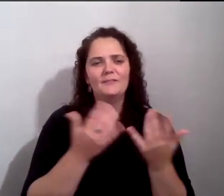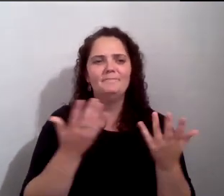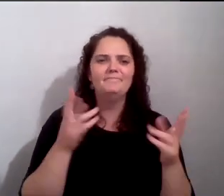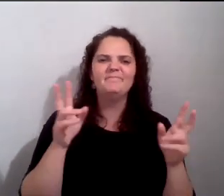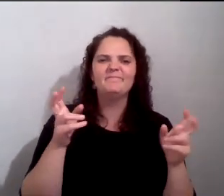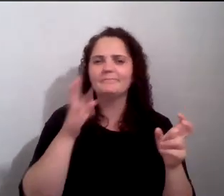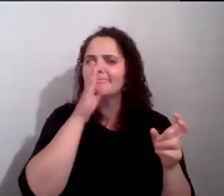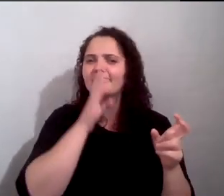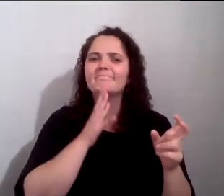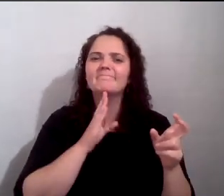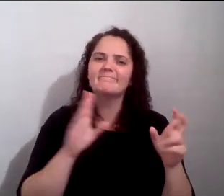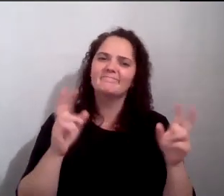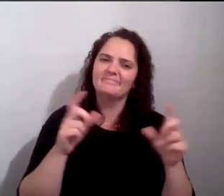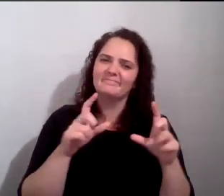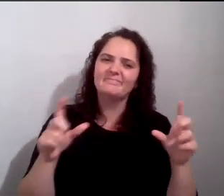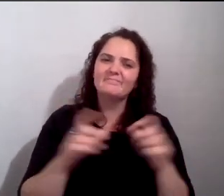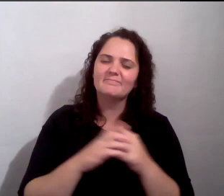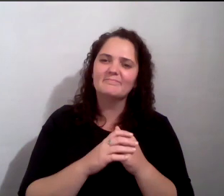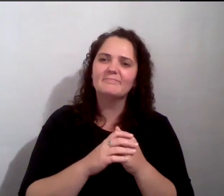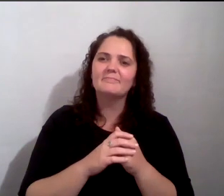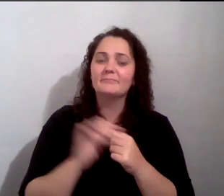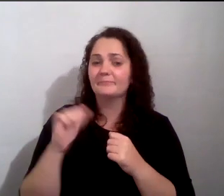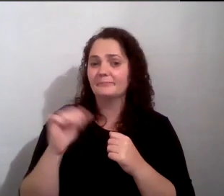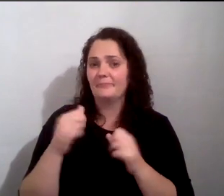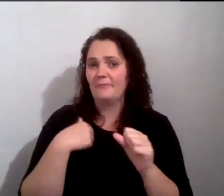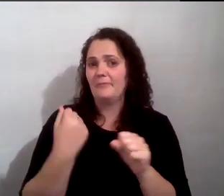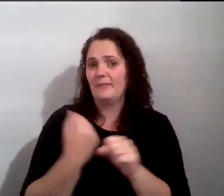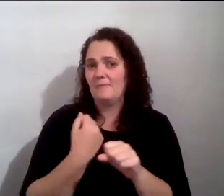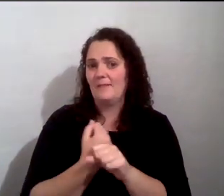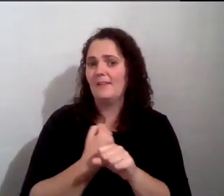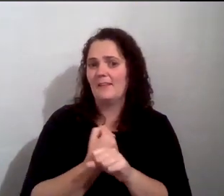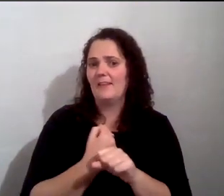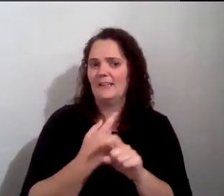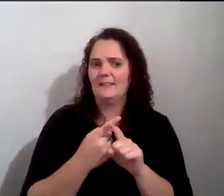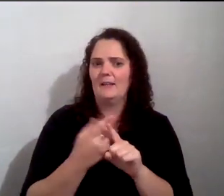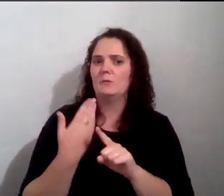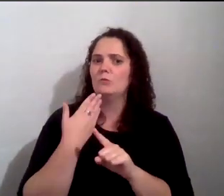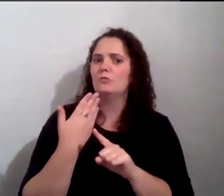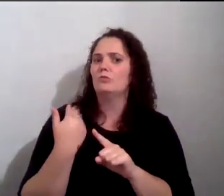The Table. Much straighter image. Yeah it was made at a